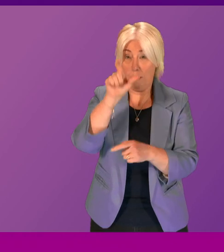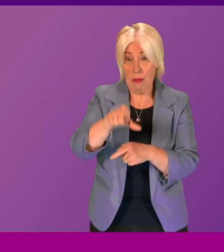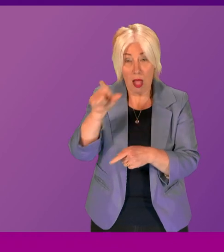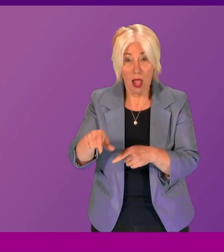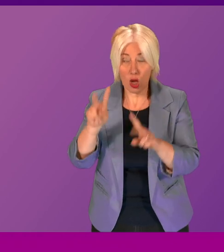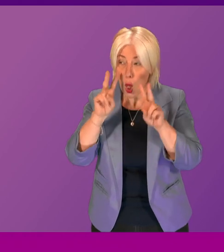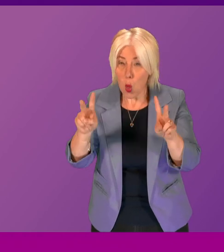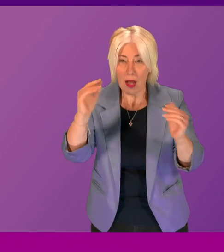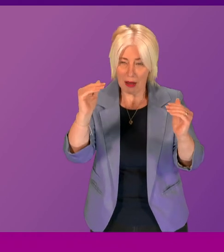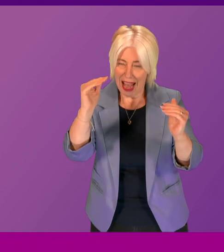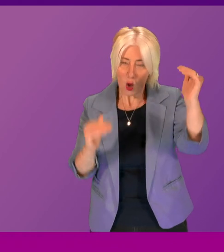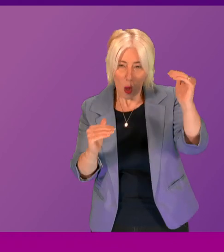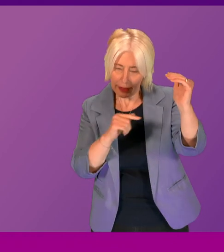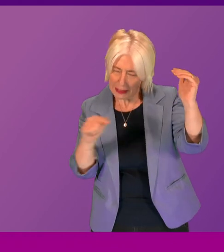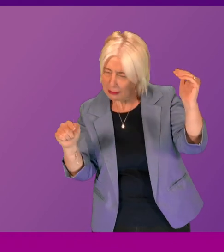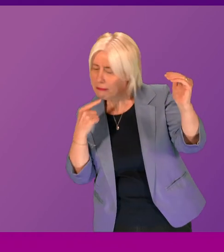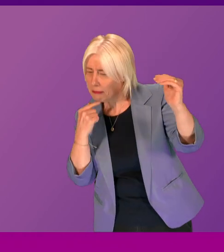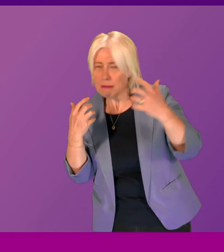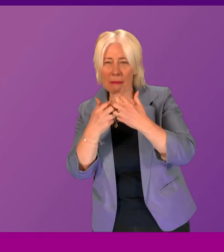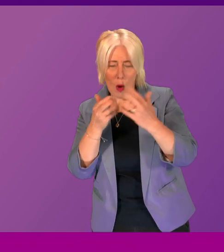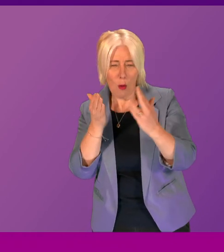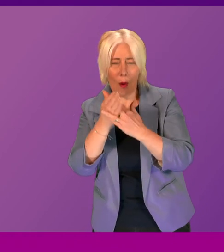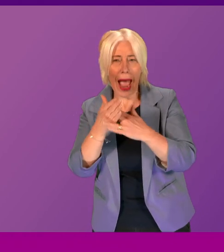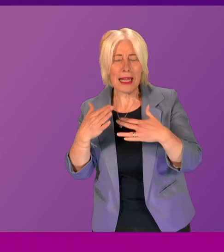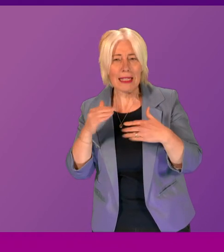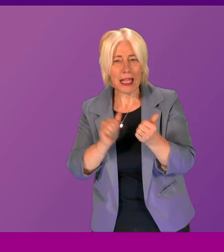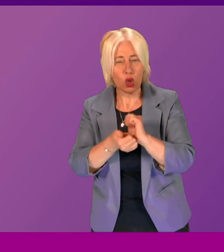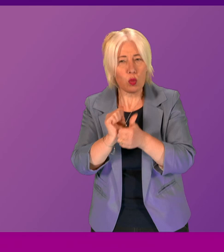the inequalities that exist in access to sport and physical activity.